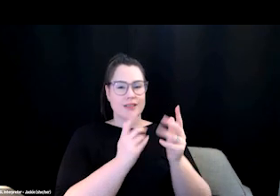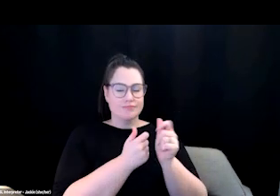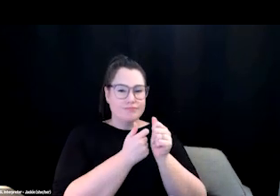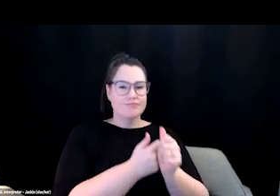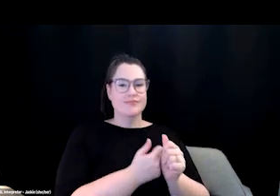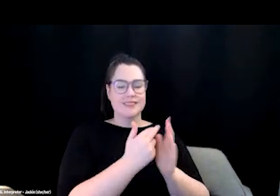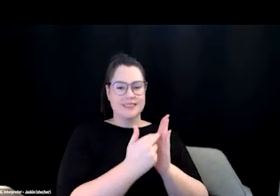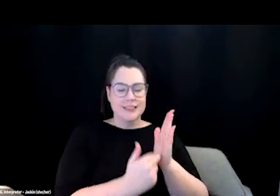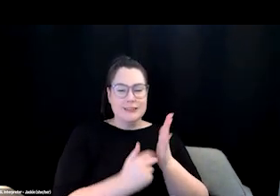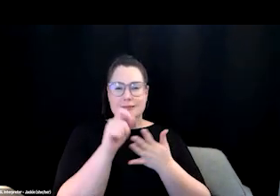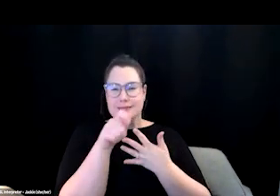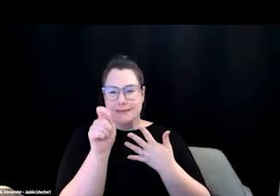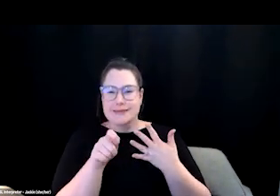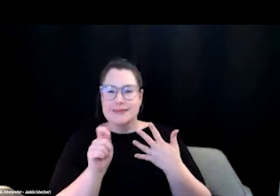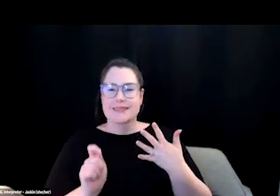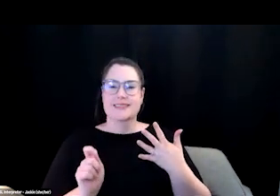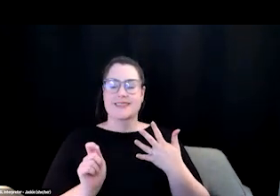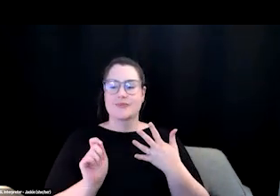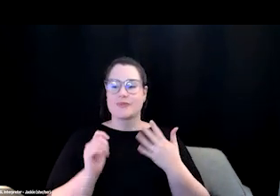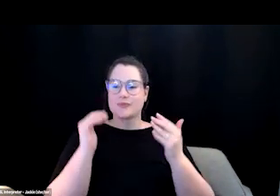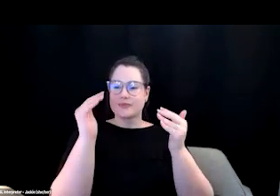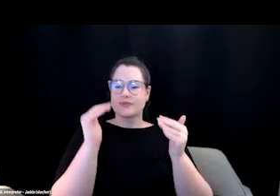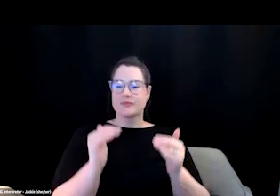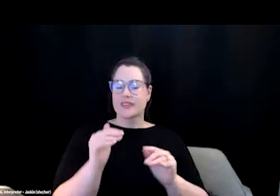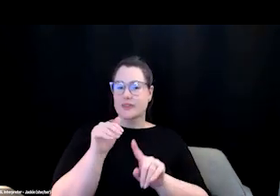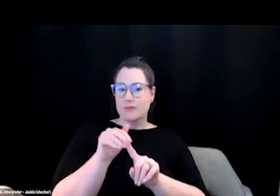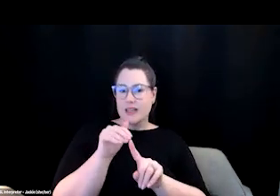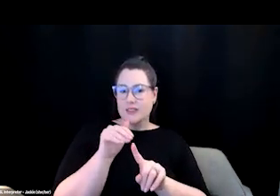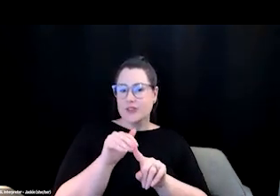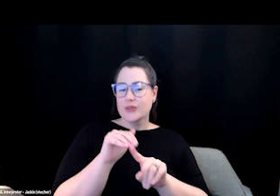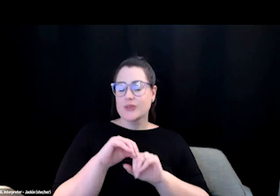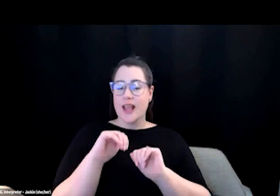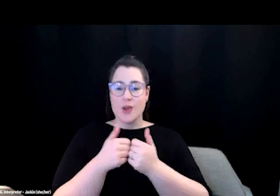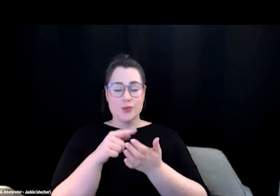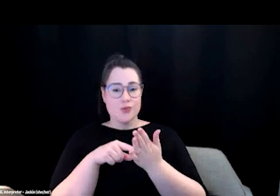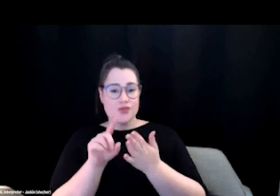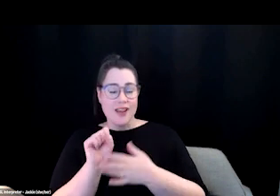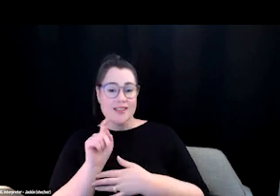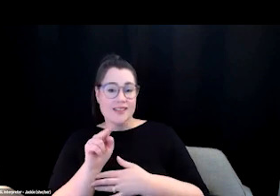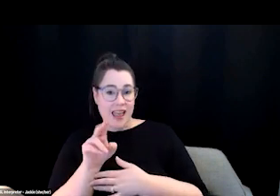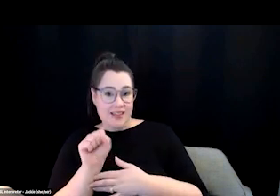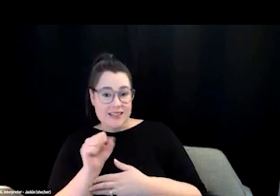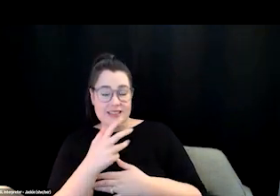I'll go over some reminders and how to check proposal status at the end and some resources that will be helpful to you.